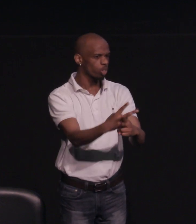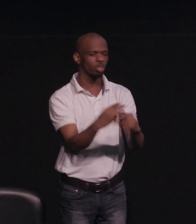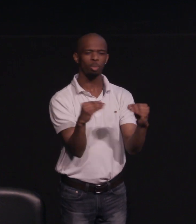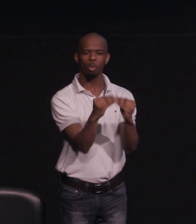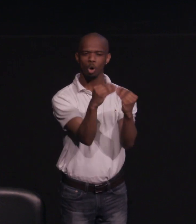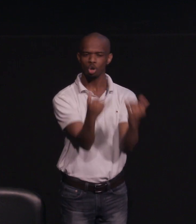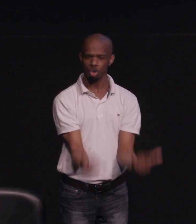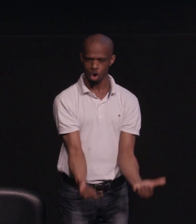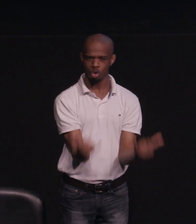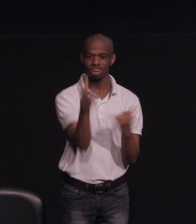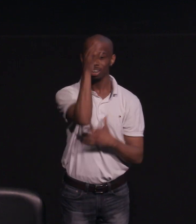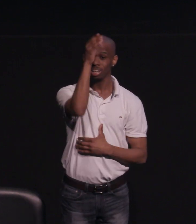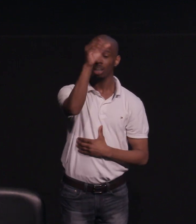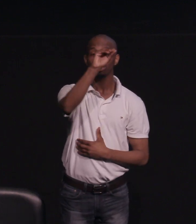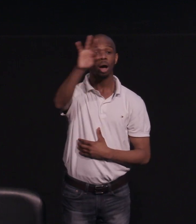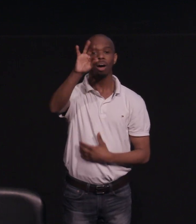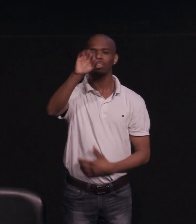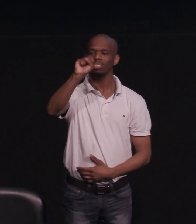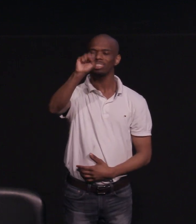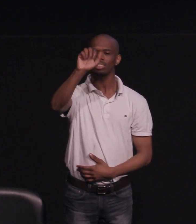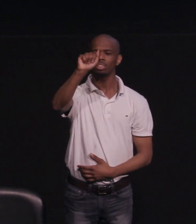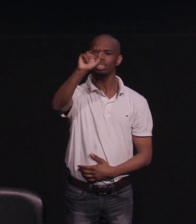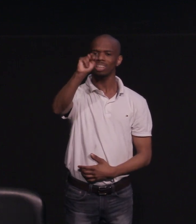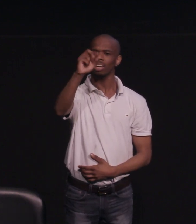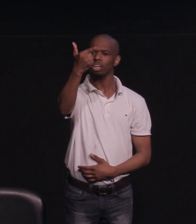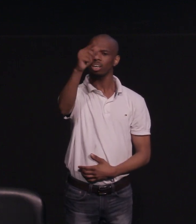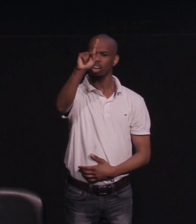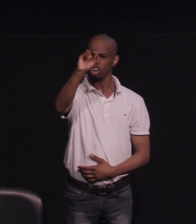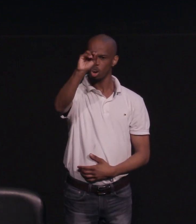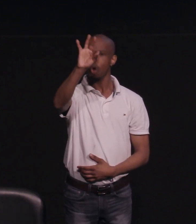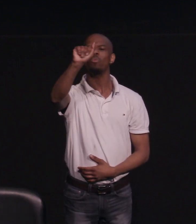concept of sankofa that really drives so much of the work that I do.